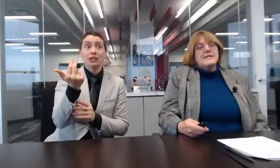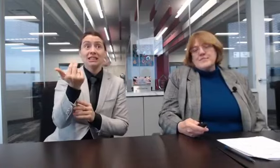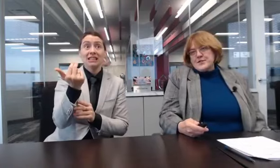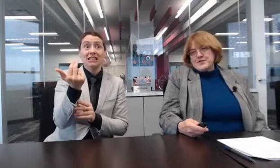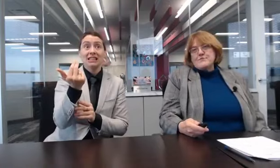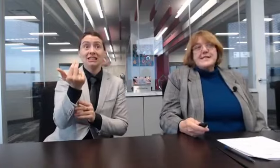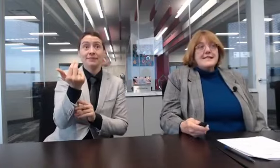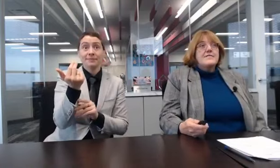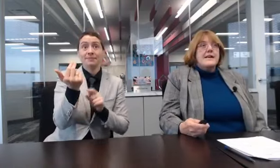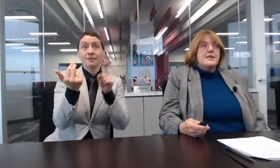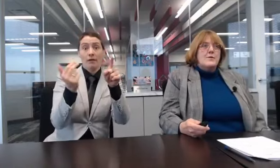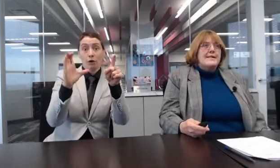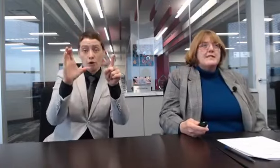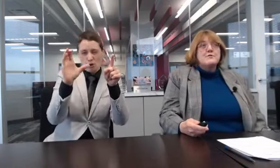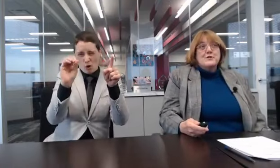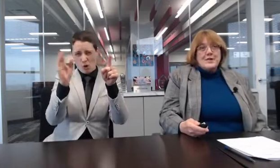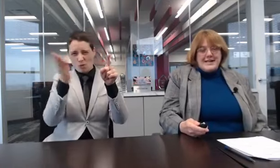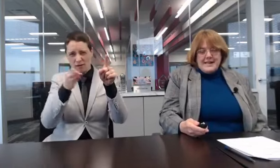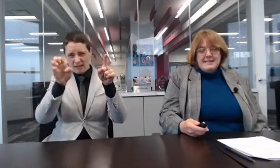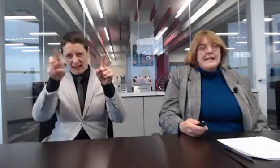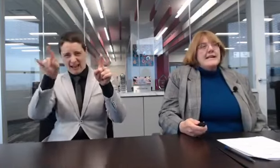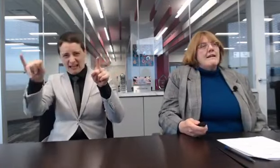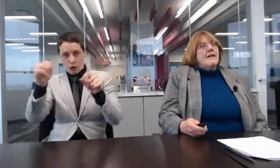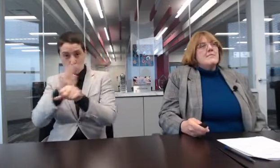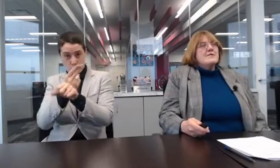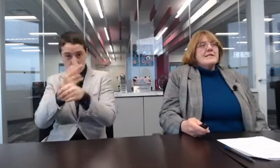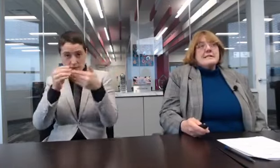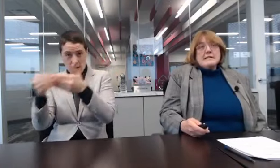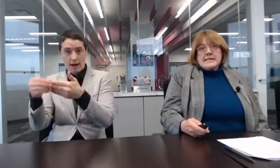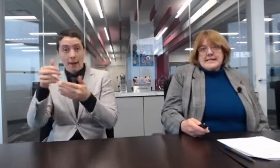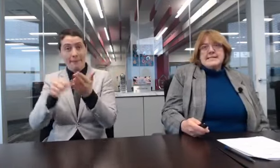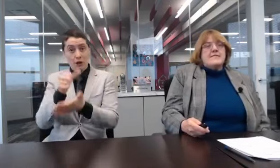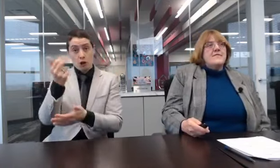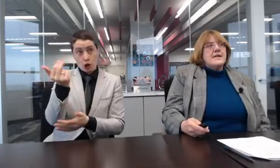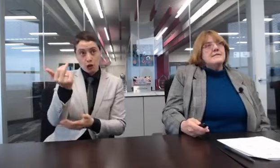on page 13 of that C/OEDI user guide. There's like a list of things